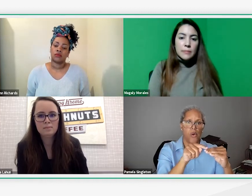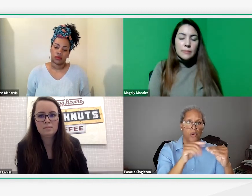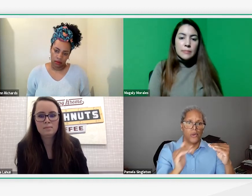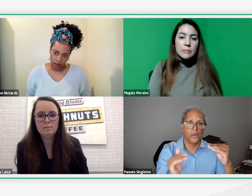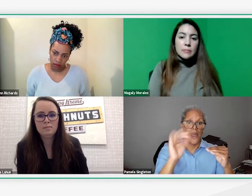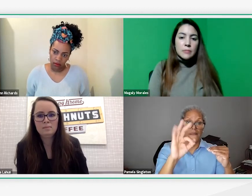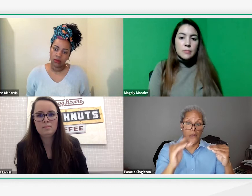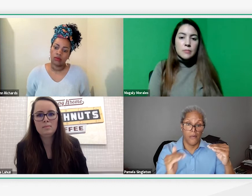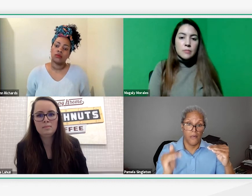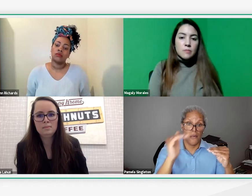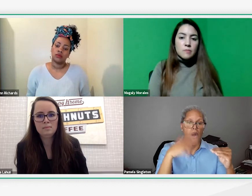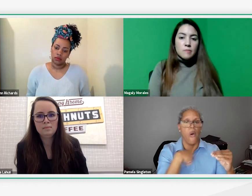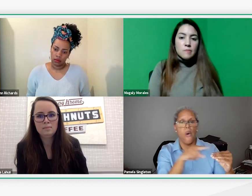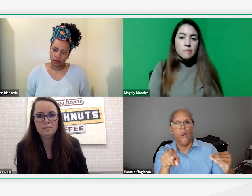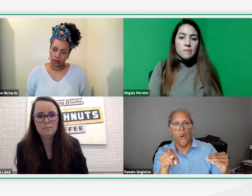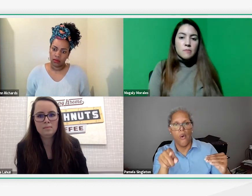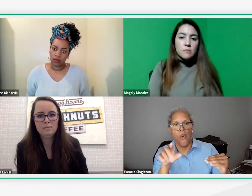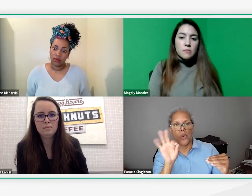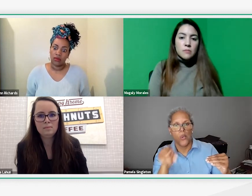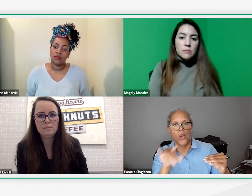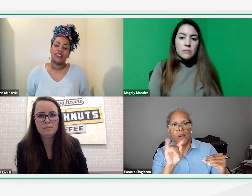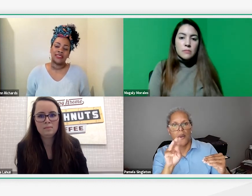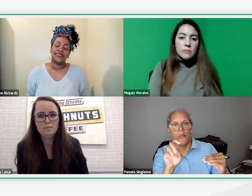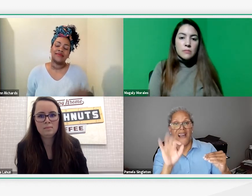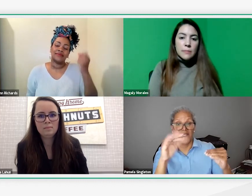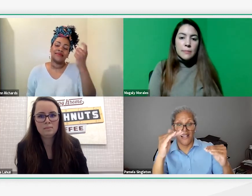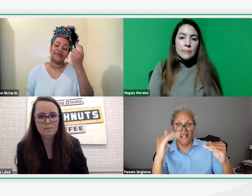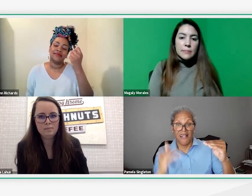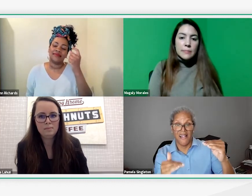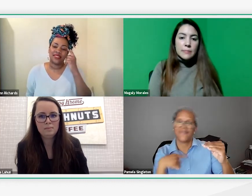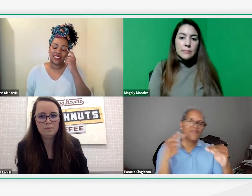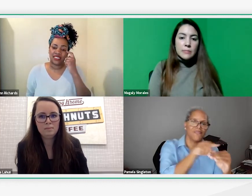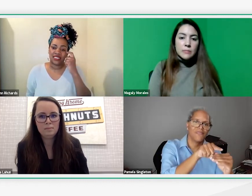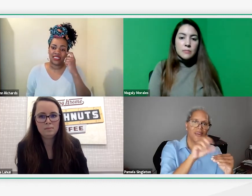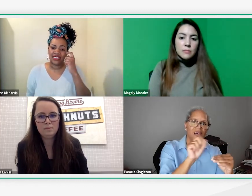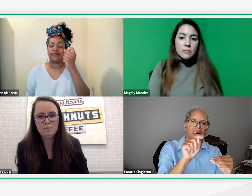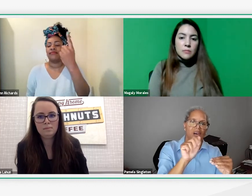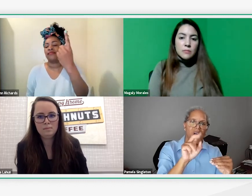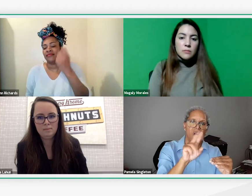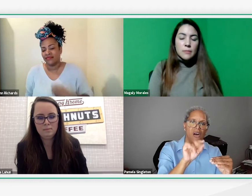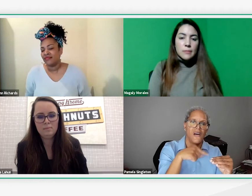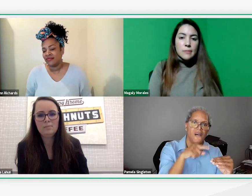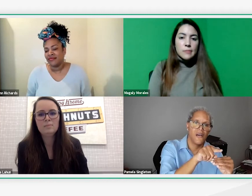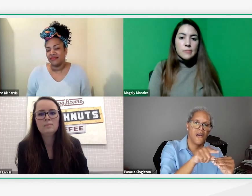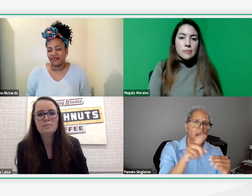are going to be deducting OVER that $12,400. If you're less than that, you just claim the